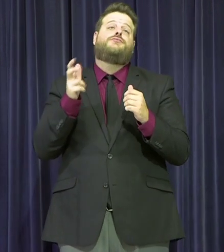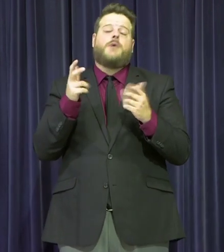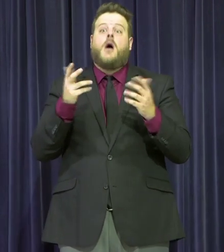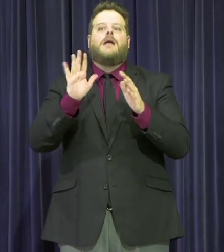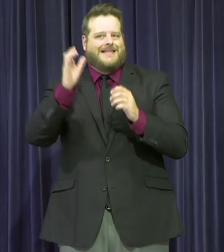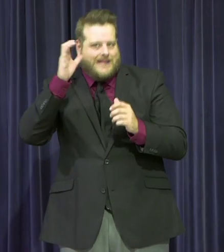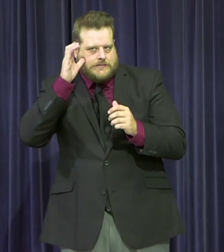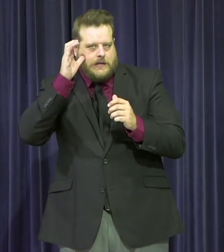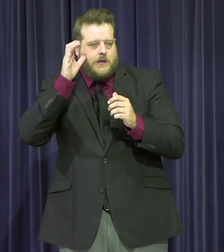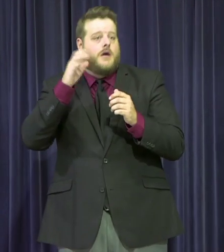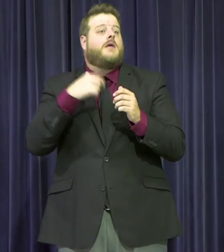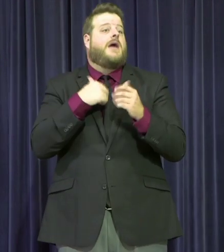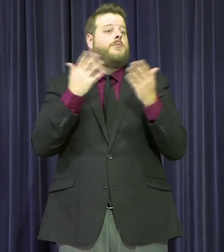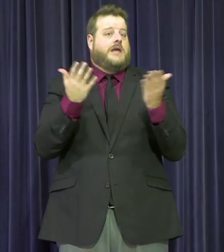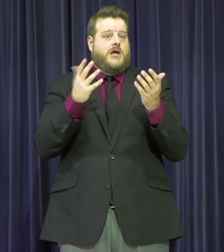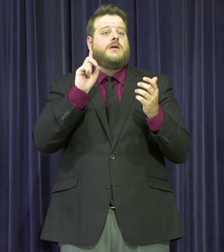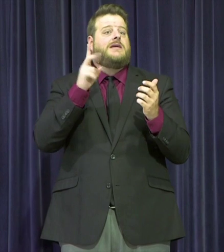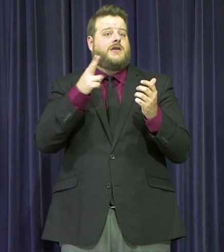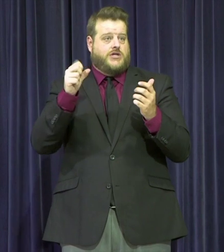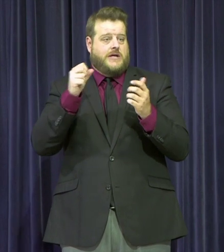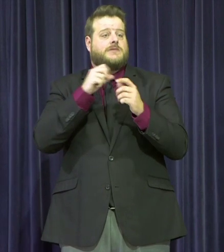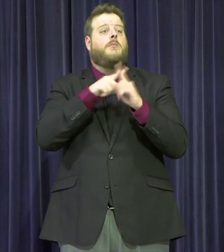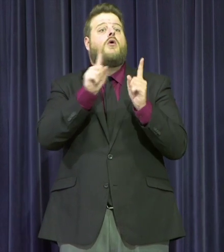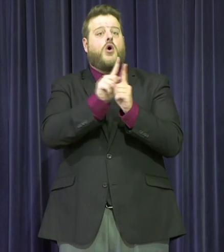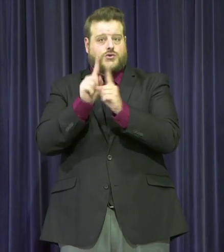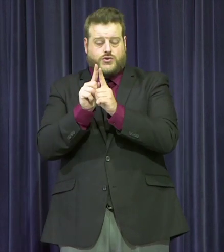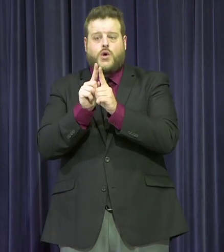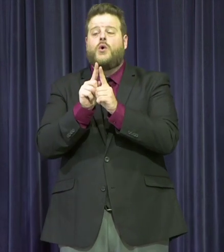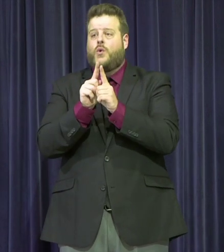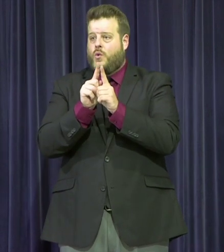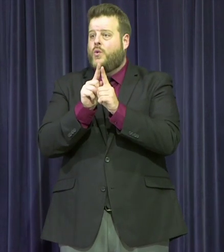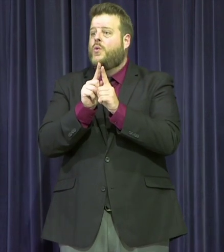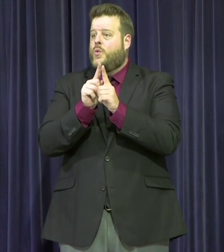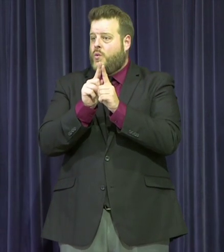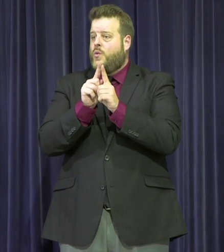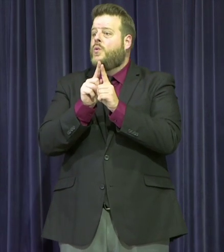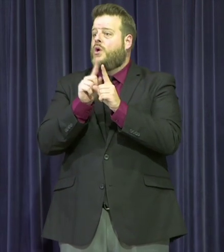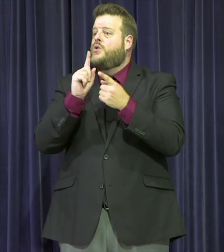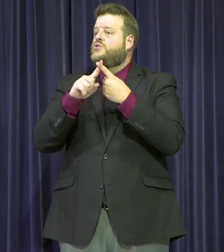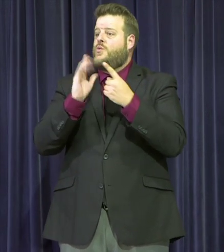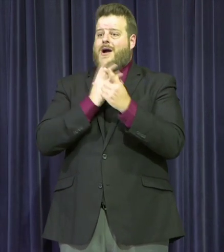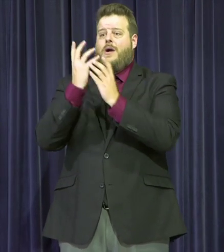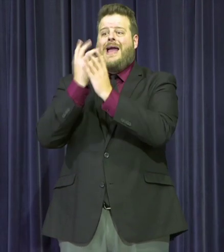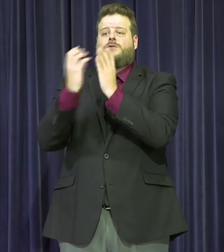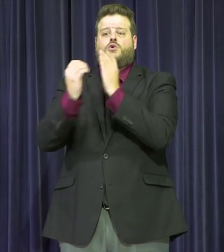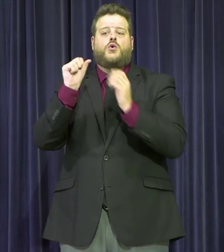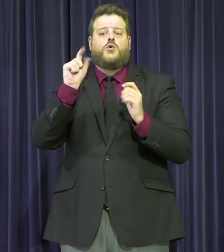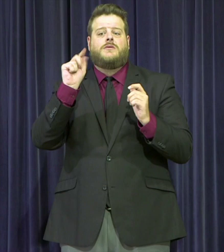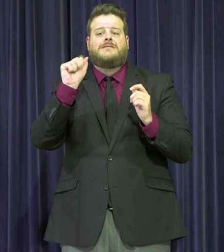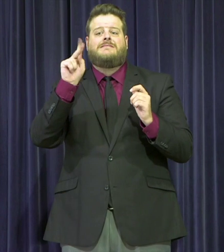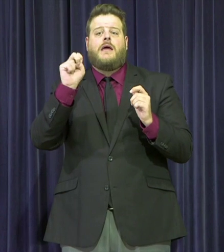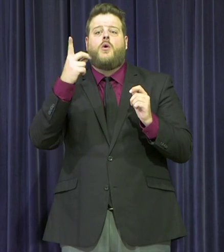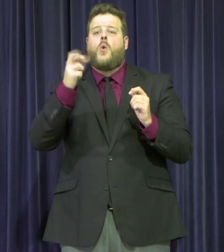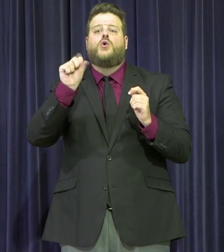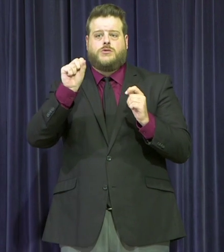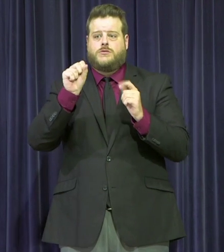I won't just be here at HHS but it will be to our external stakeholders as well.